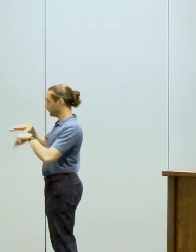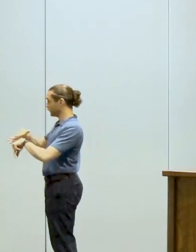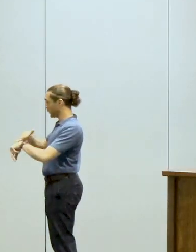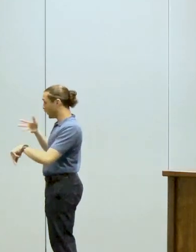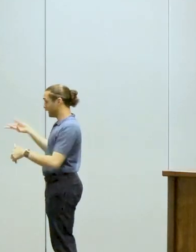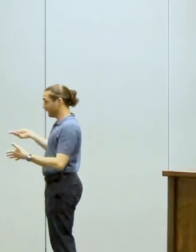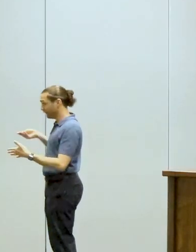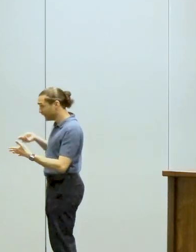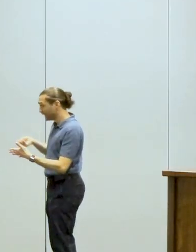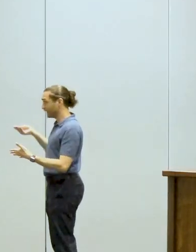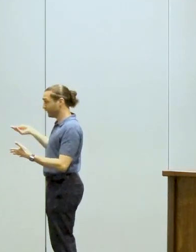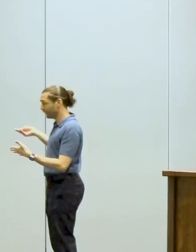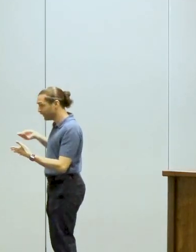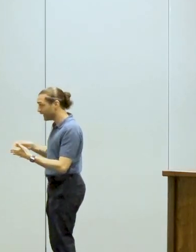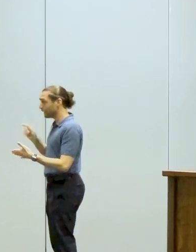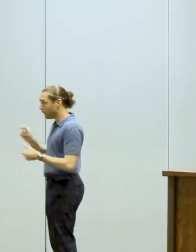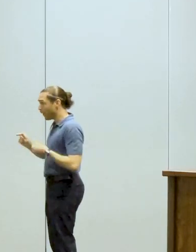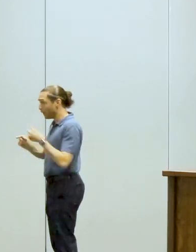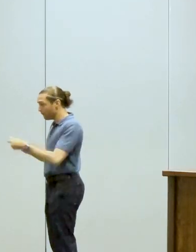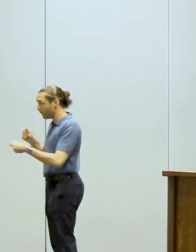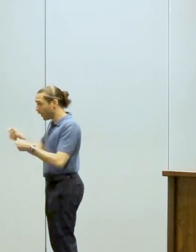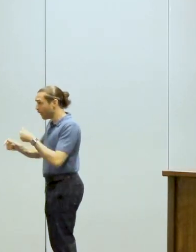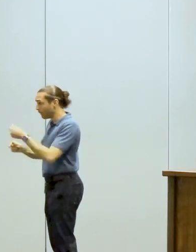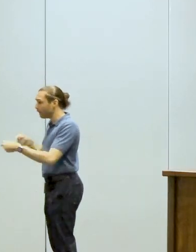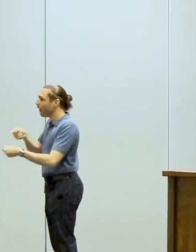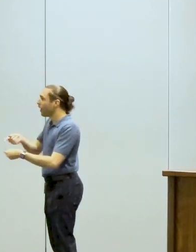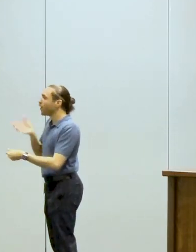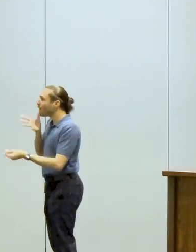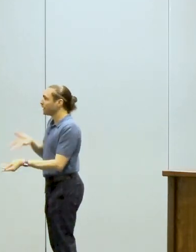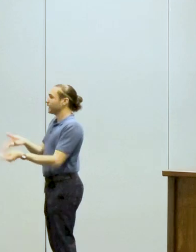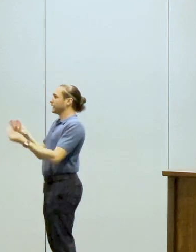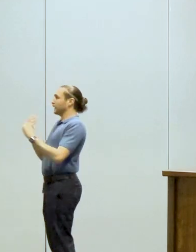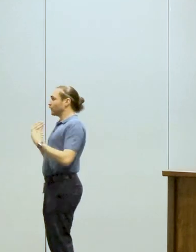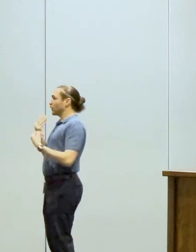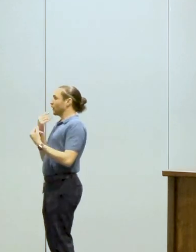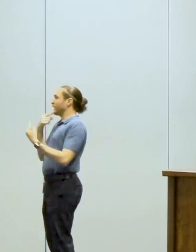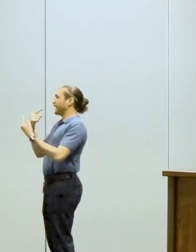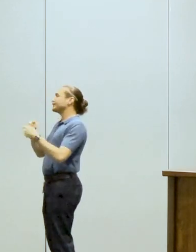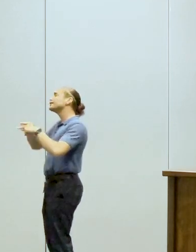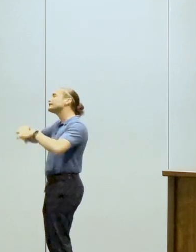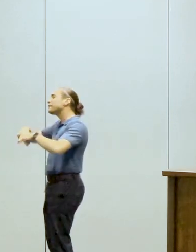who can talk to you about this upcoming exam, who can talk to you about weeks one through five of learning. And then you can go